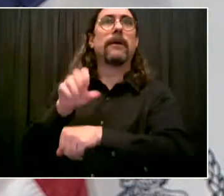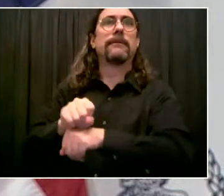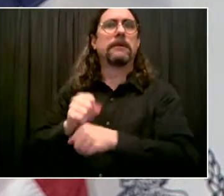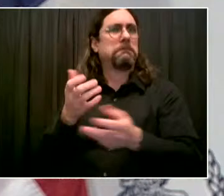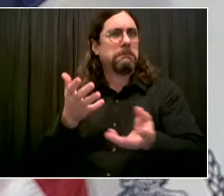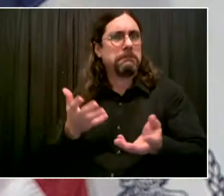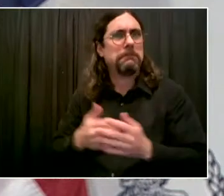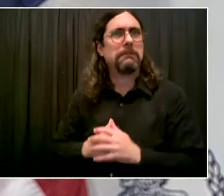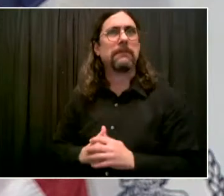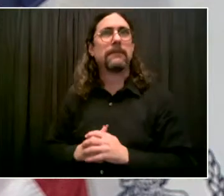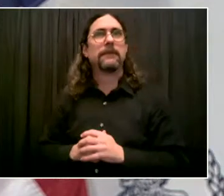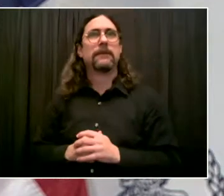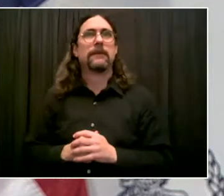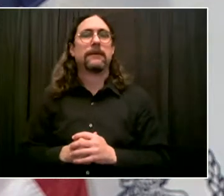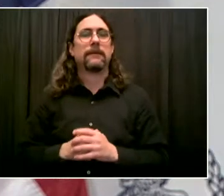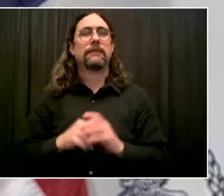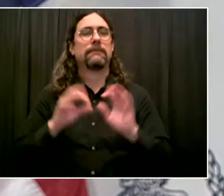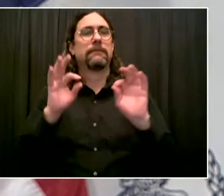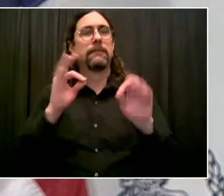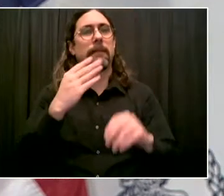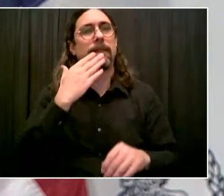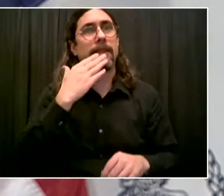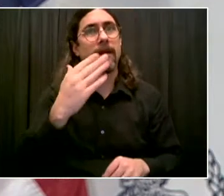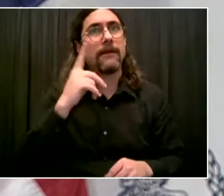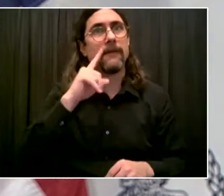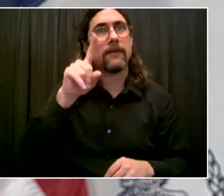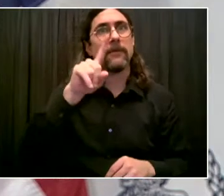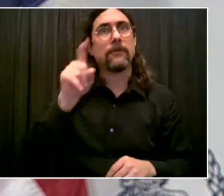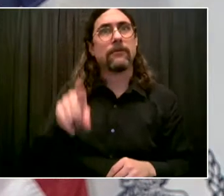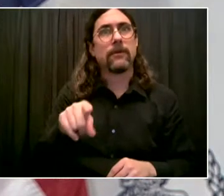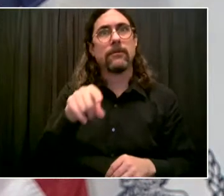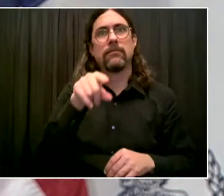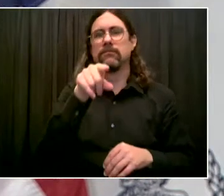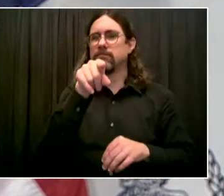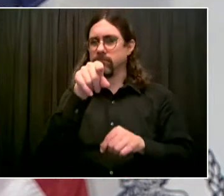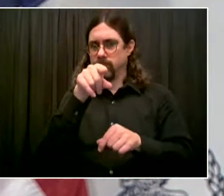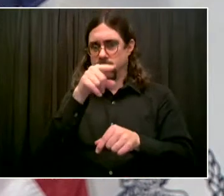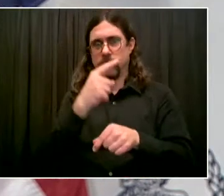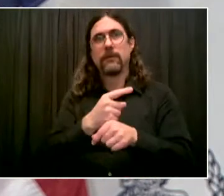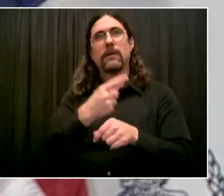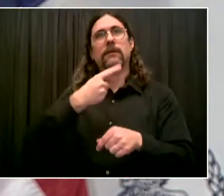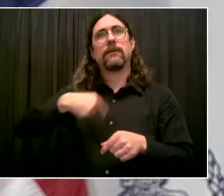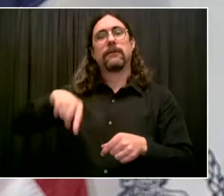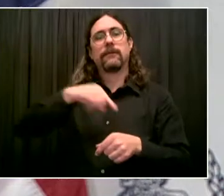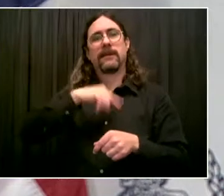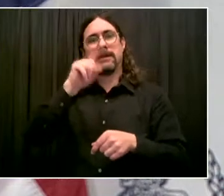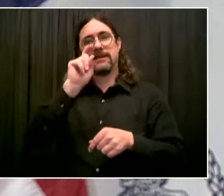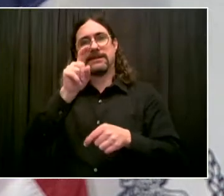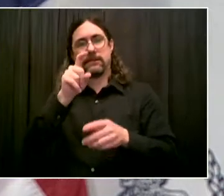WE NEED PEOPLE TO KNOW WHEN THE HELP IS COMING TO THEM M D ANWEWE